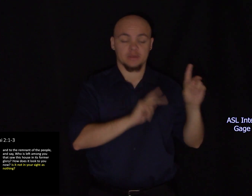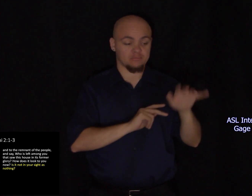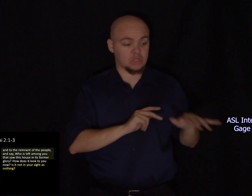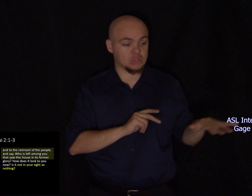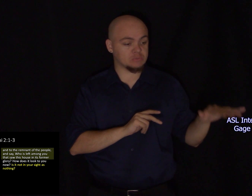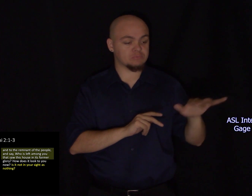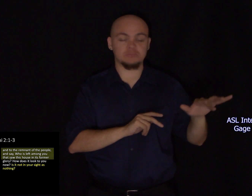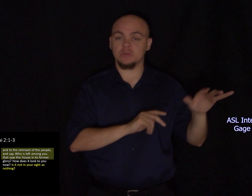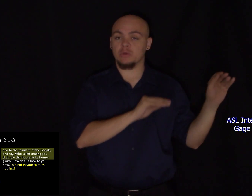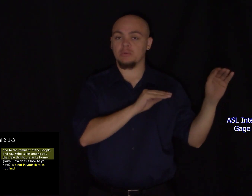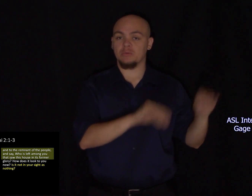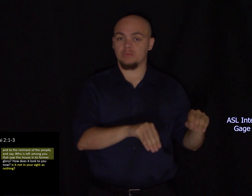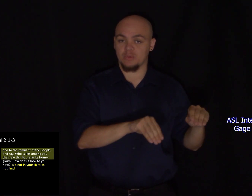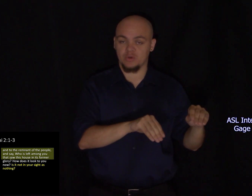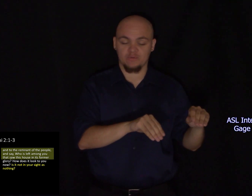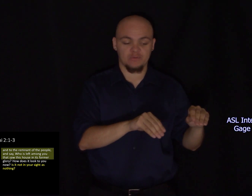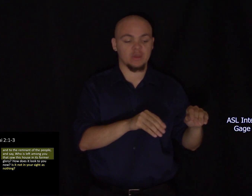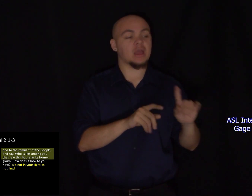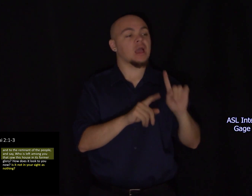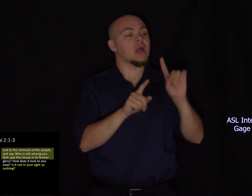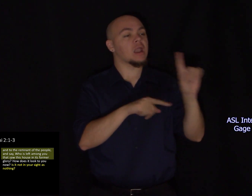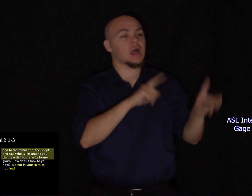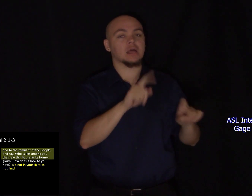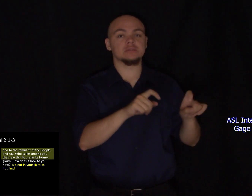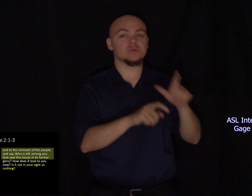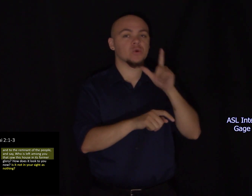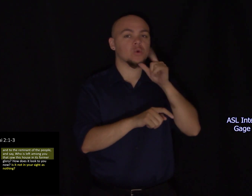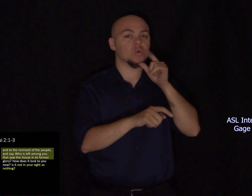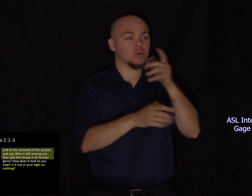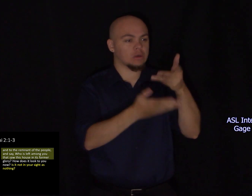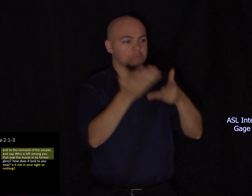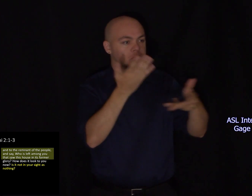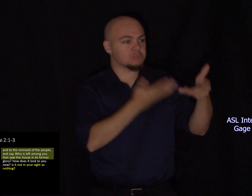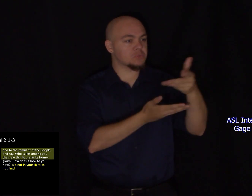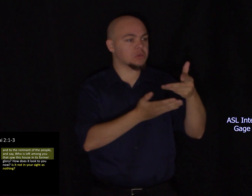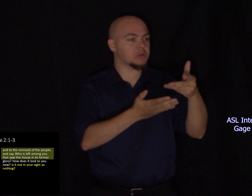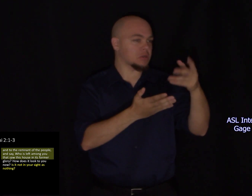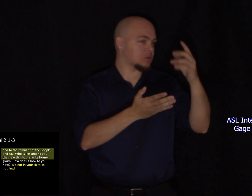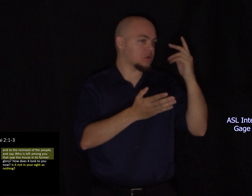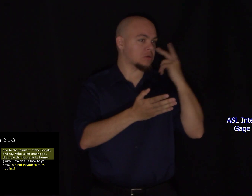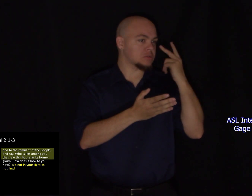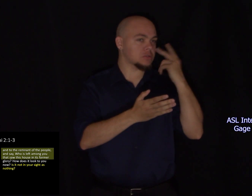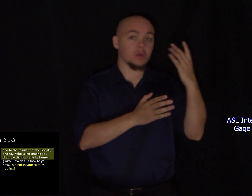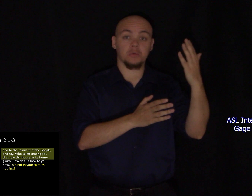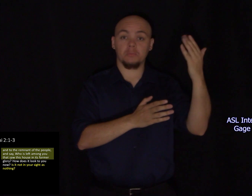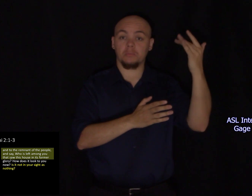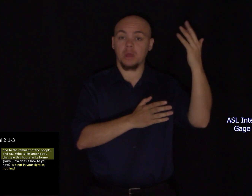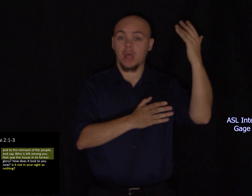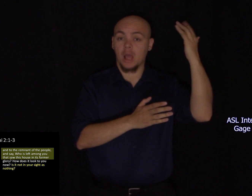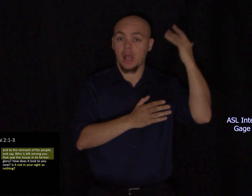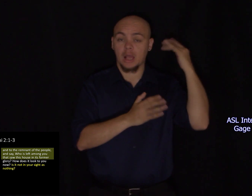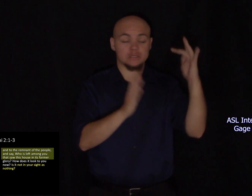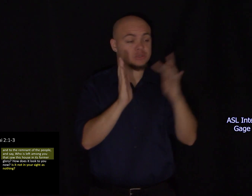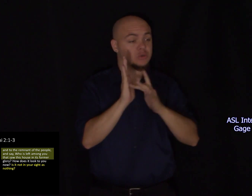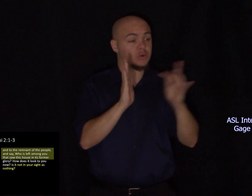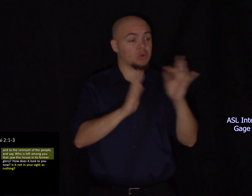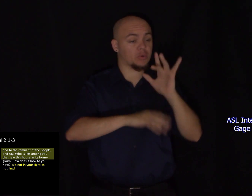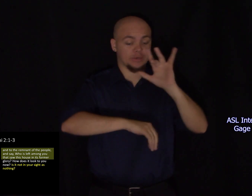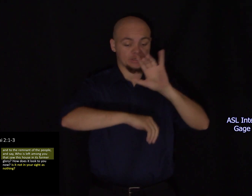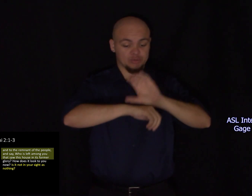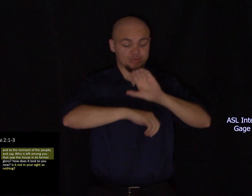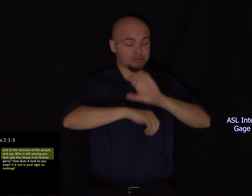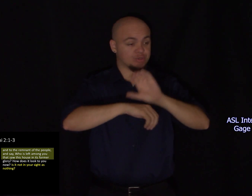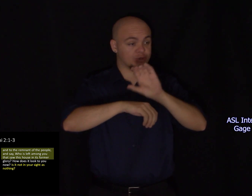priest and to the remnants of the people and say is left among you that saw this house in its